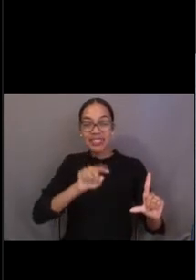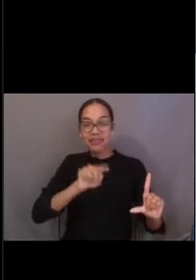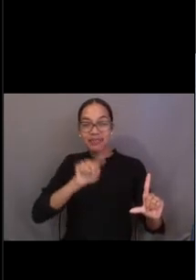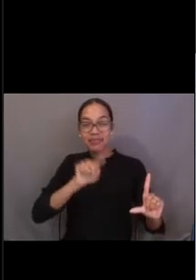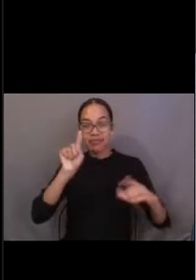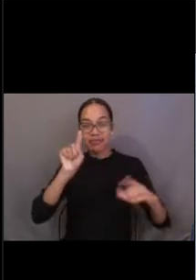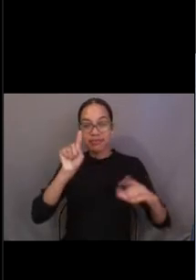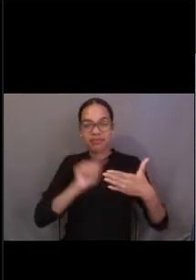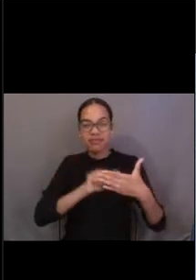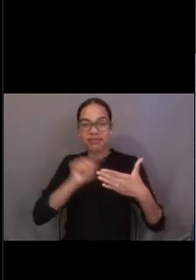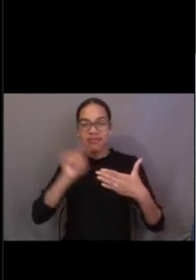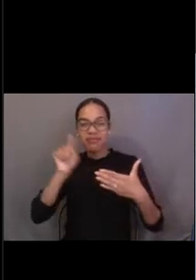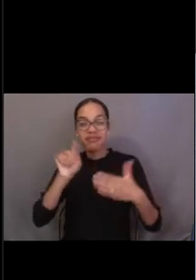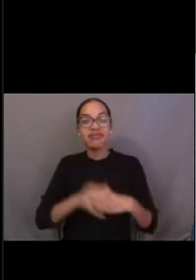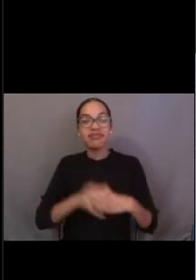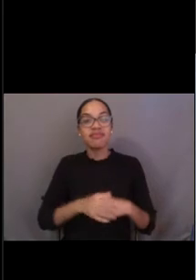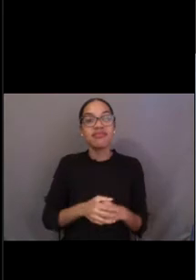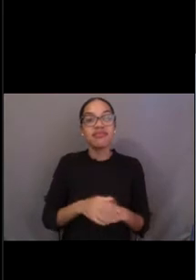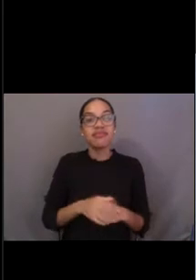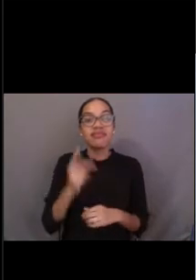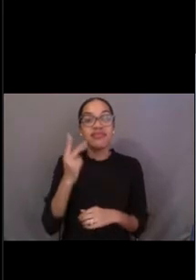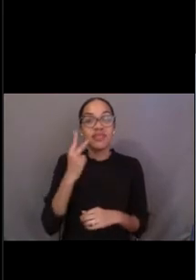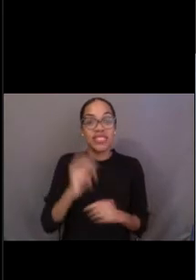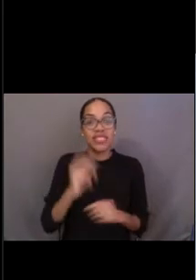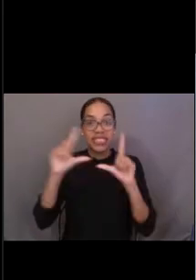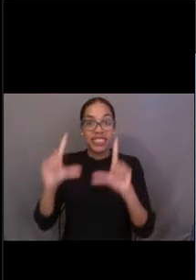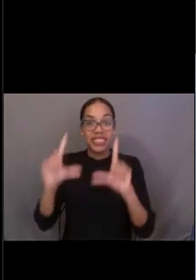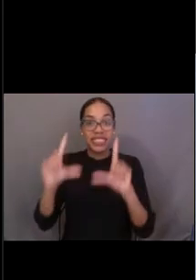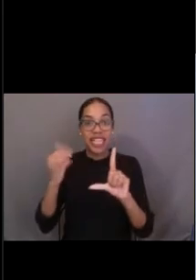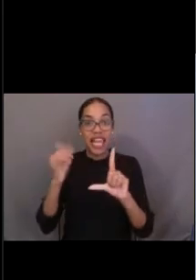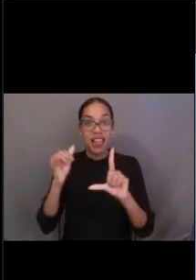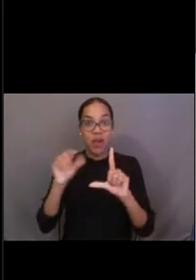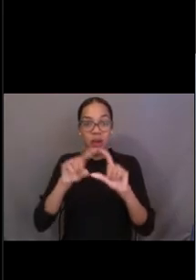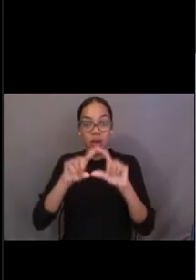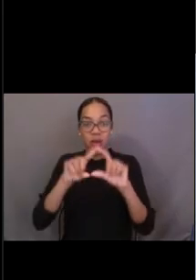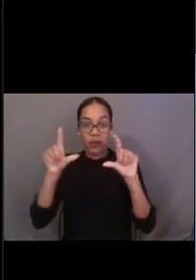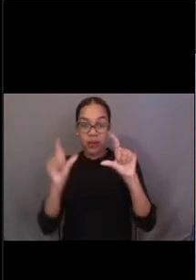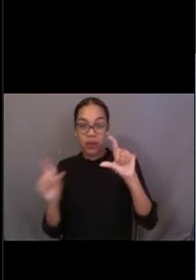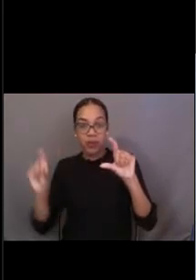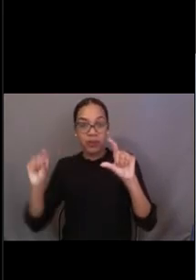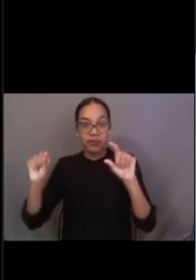Here in yellow, Cape Cod is this peninsula that sticks out into the Atlantic Ocean.